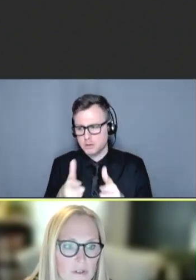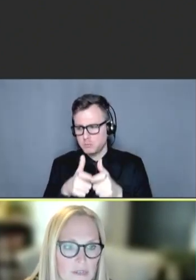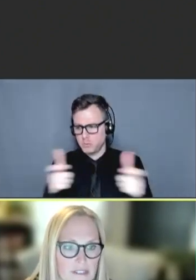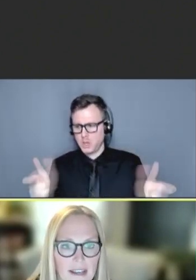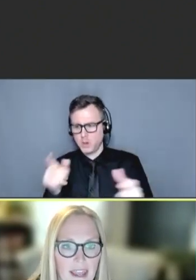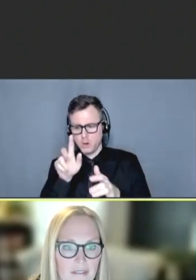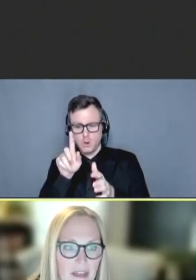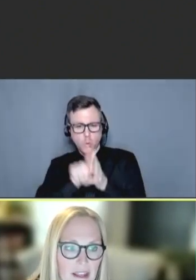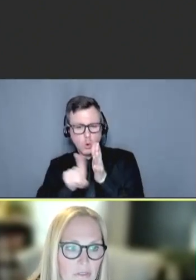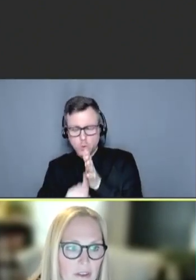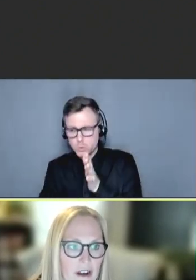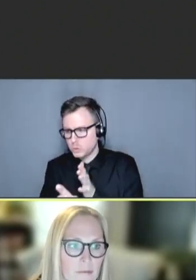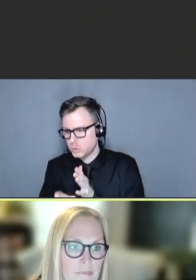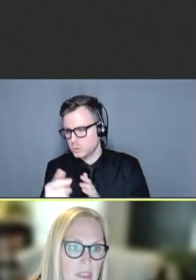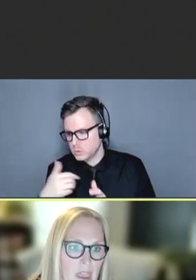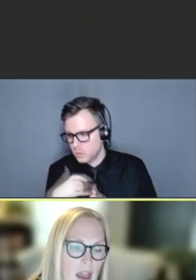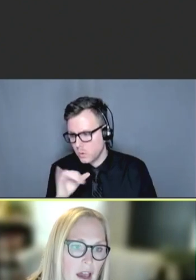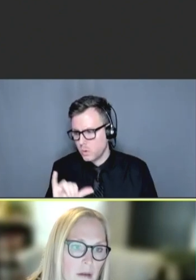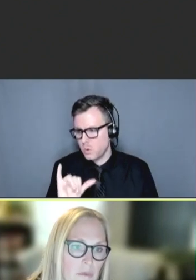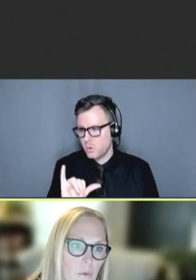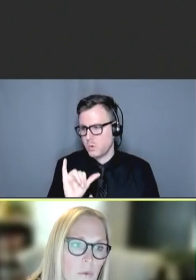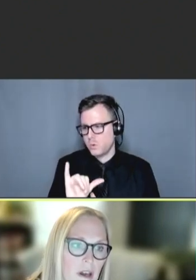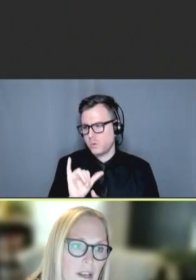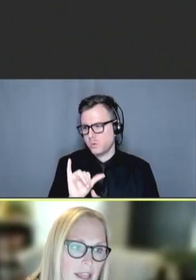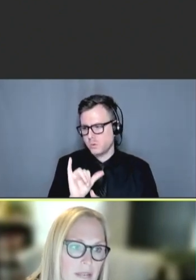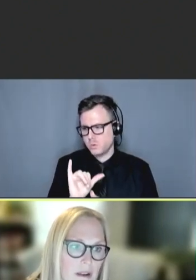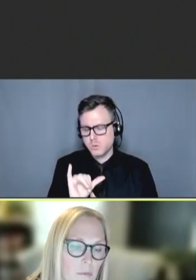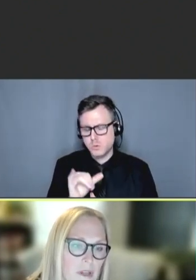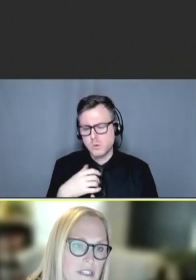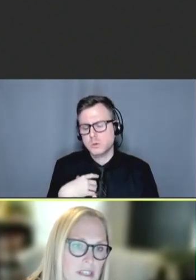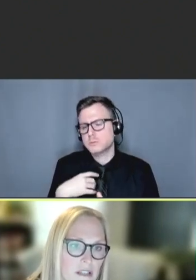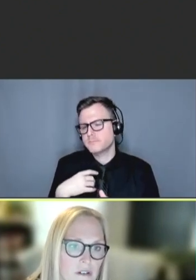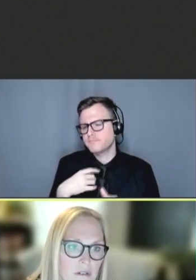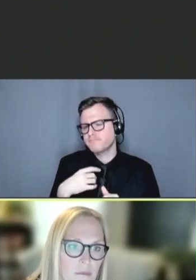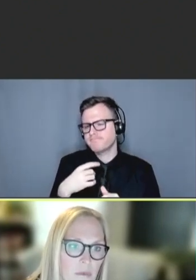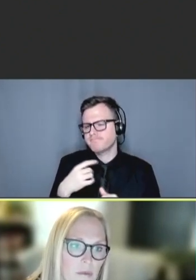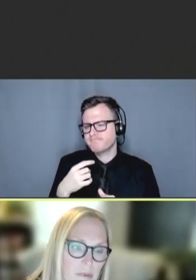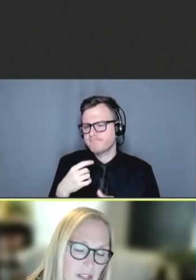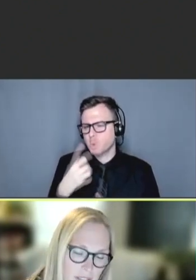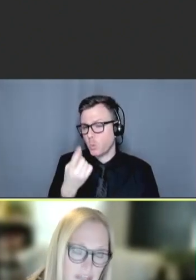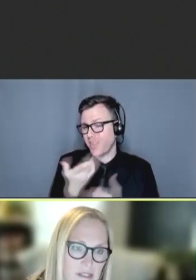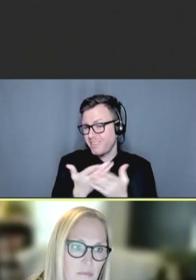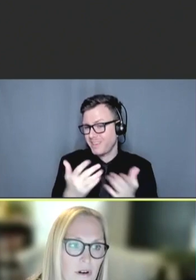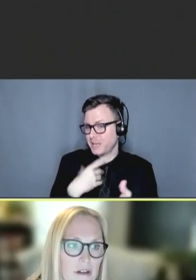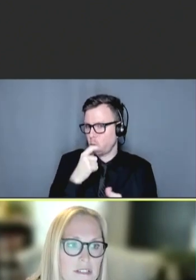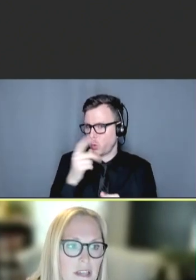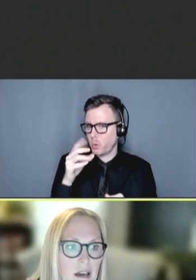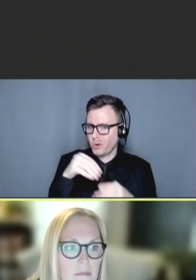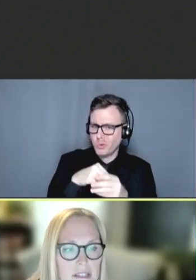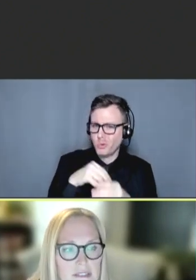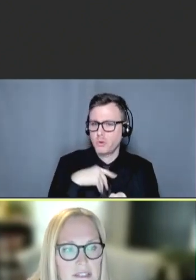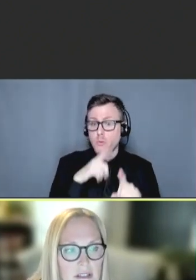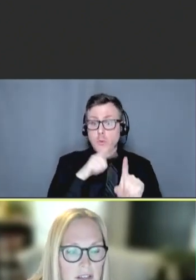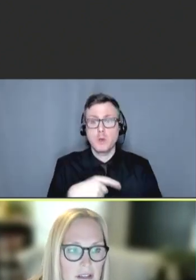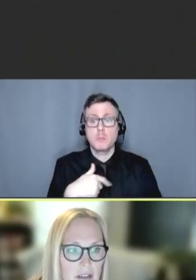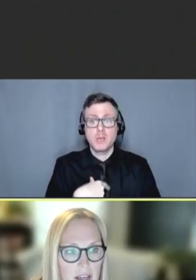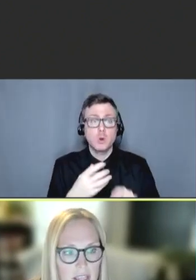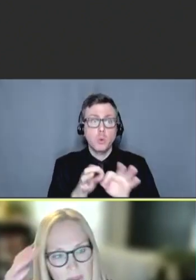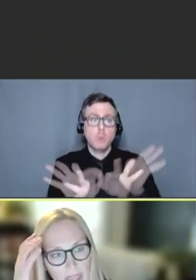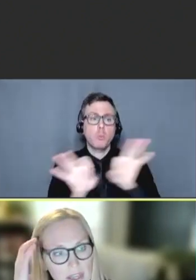So, we're excited to have that out there. One item that we didn't include in the report, but I think it's important is a companion